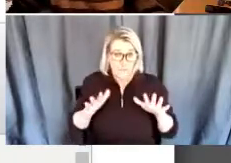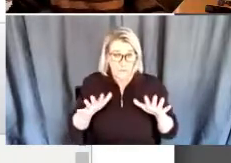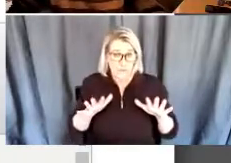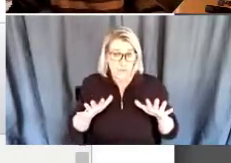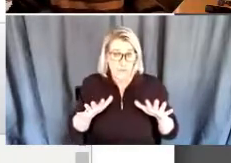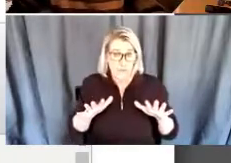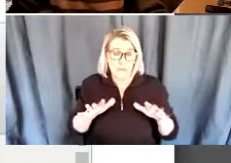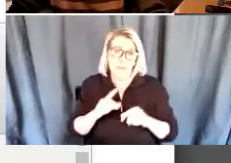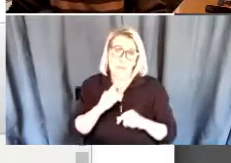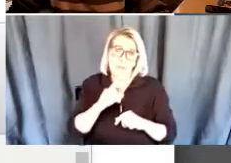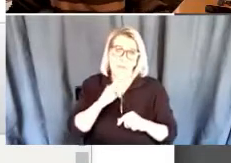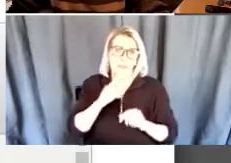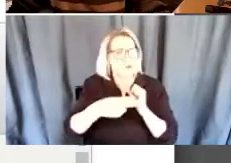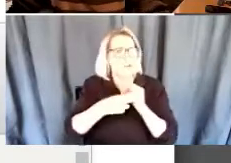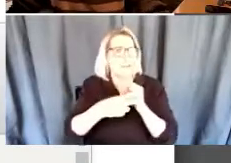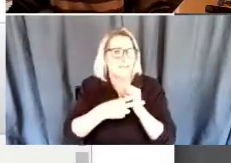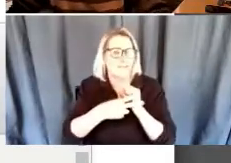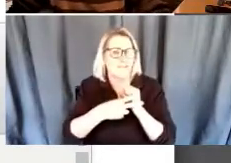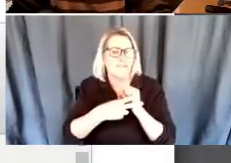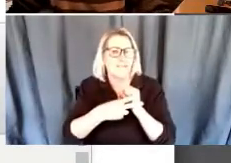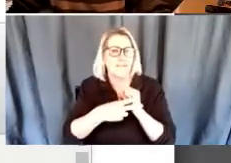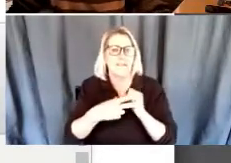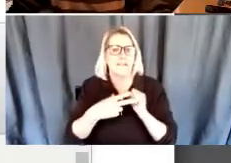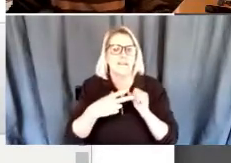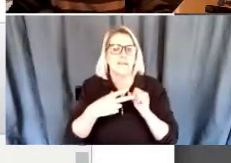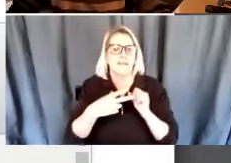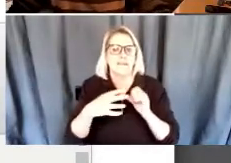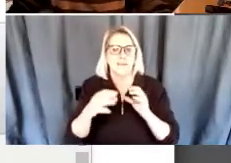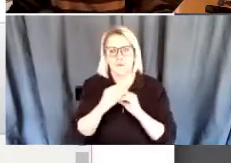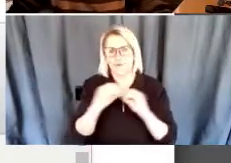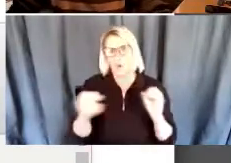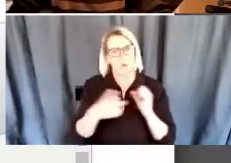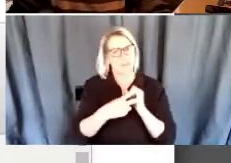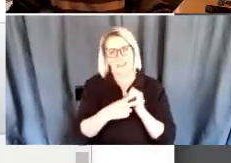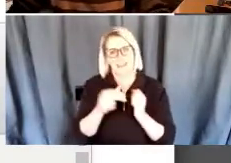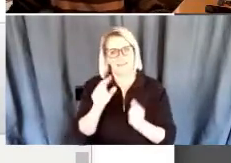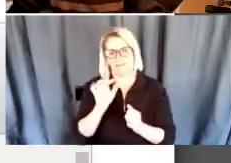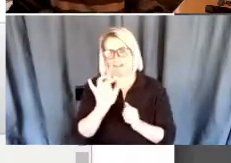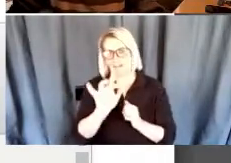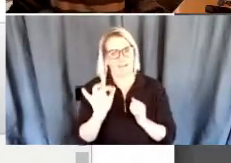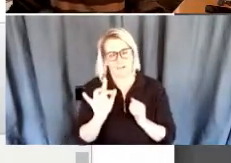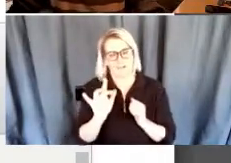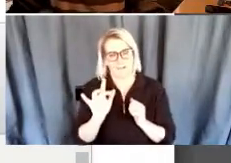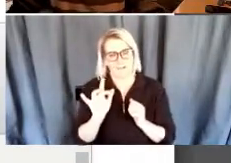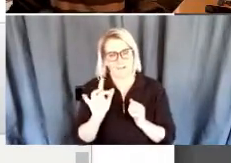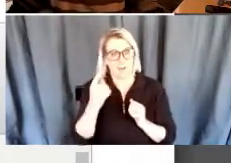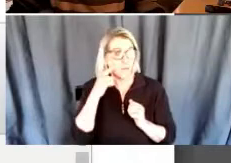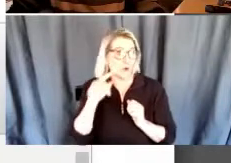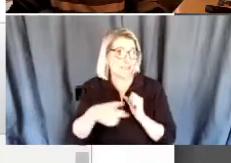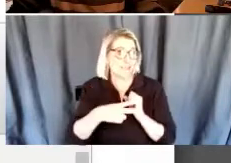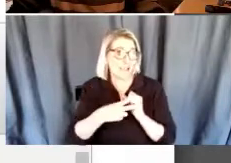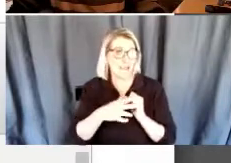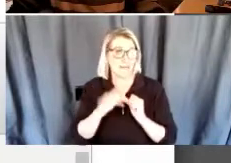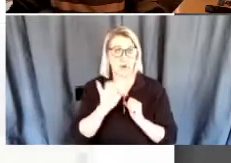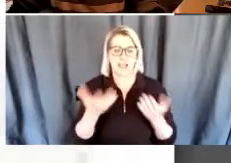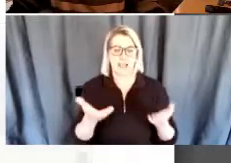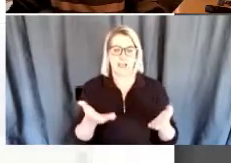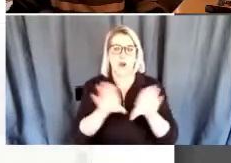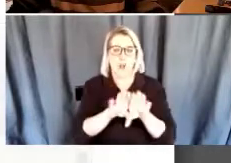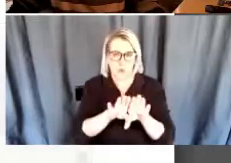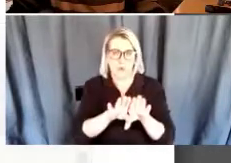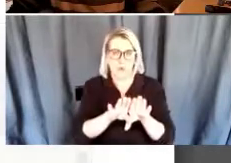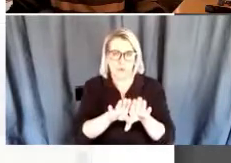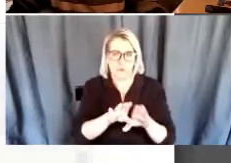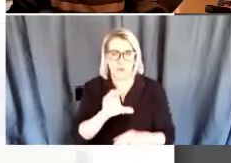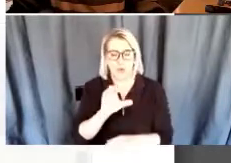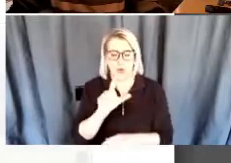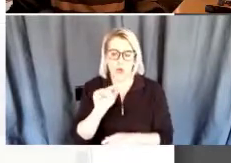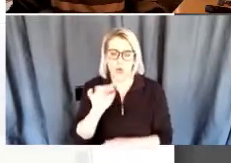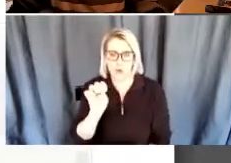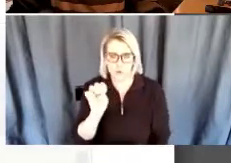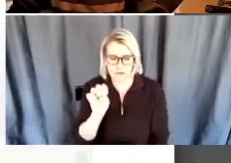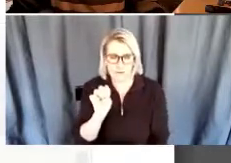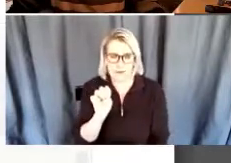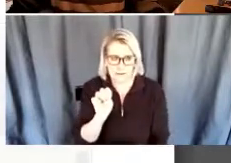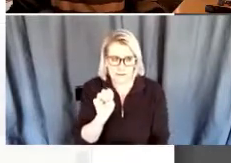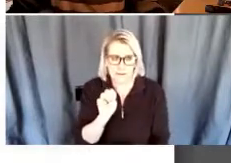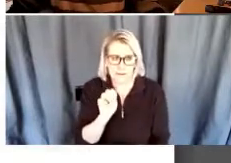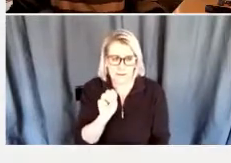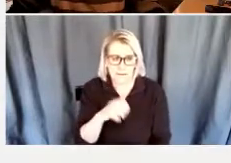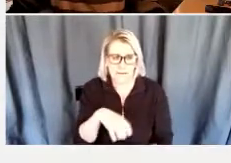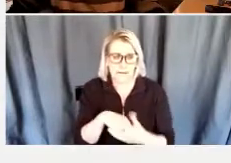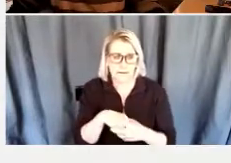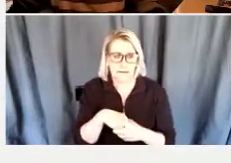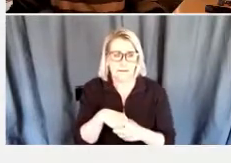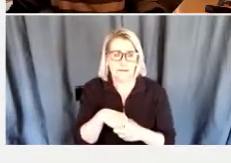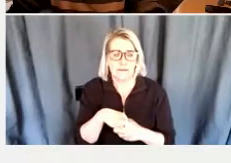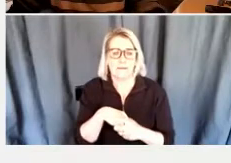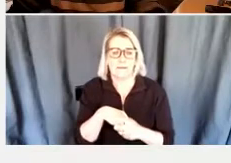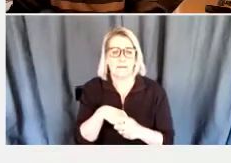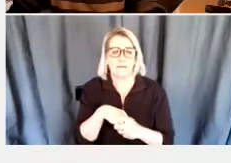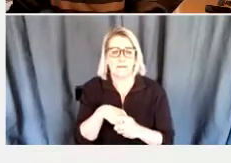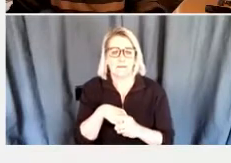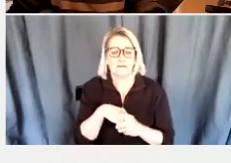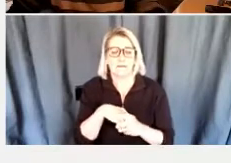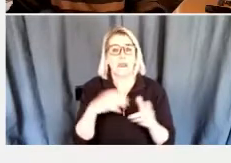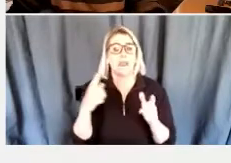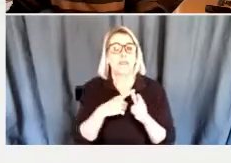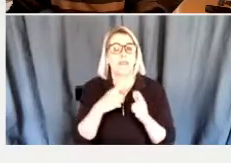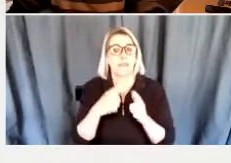it is saved, now there is no SAVE button. To save, you click CLOSE, and then it prompts